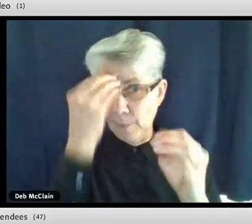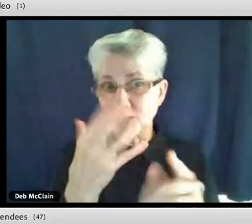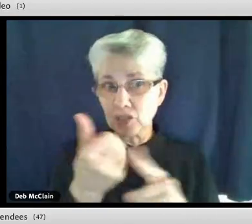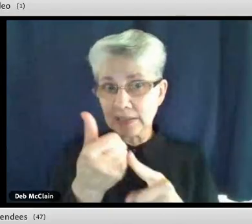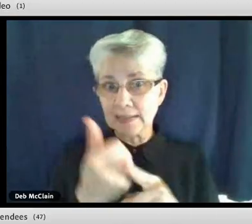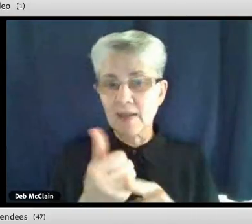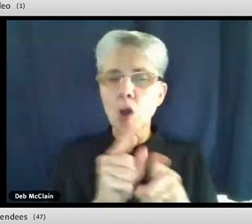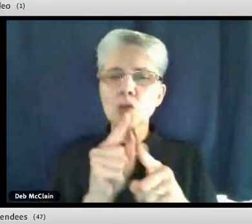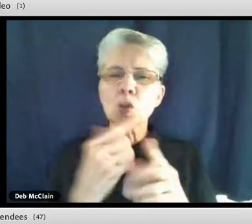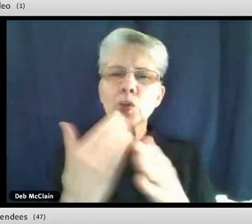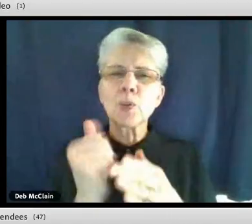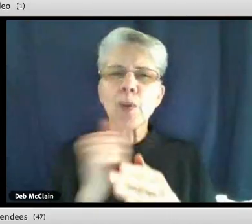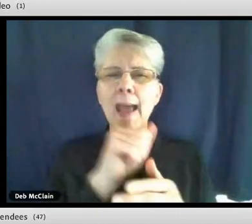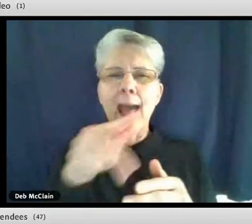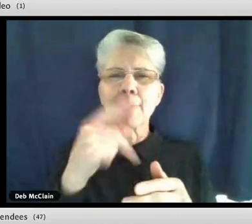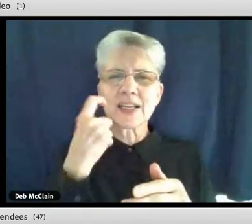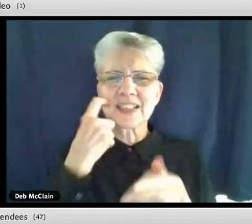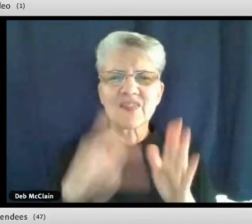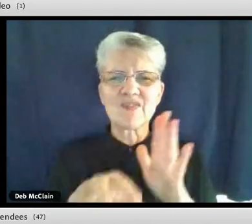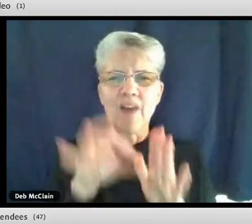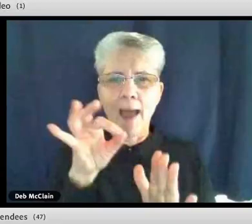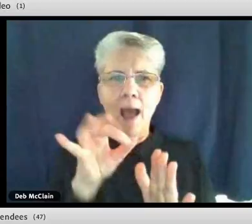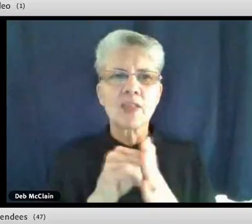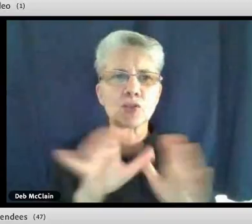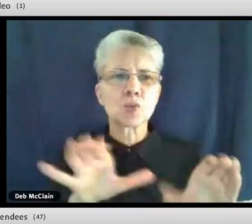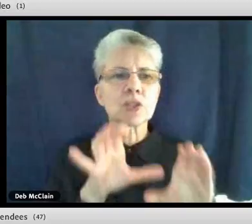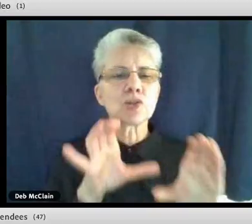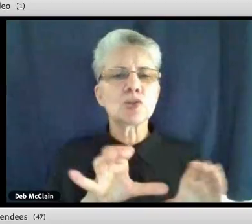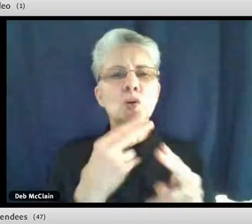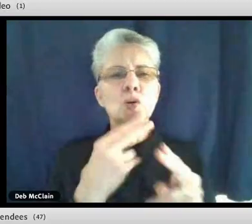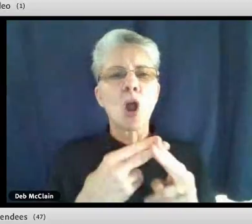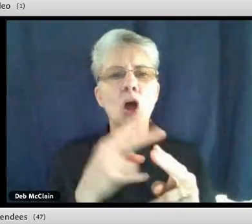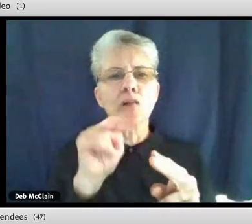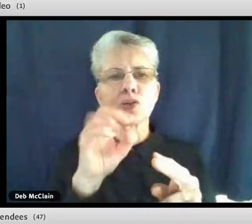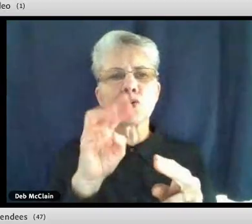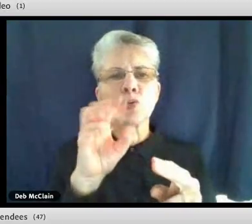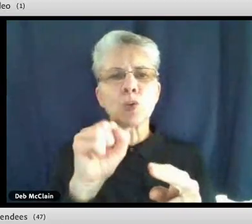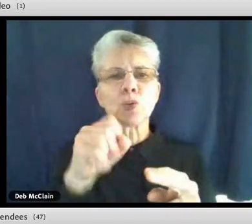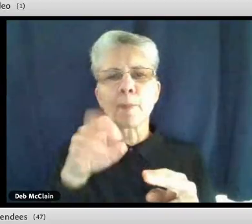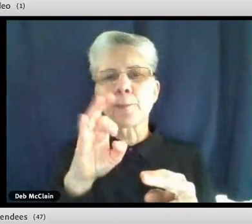There's also a new app that I discovered that you can do. It's called NewsBreak. I'm sure there's other news apps out there,